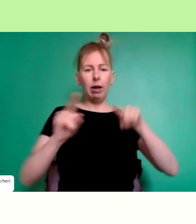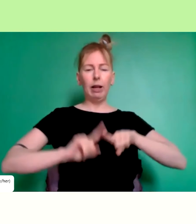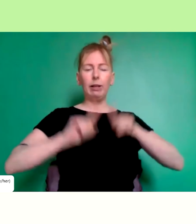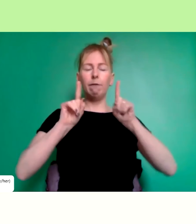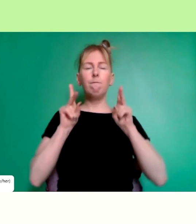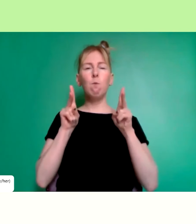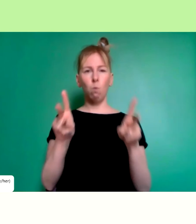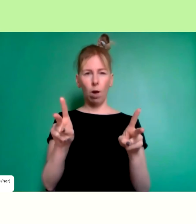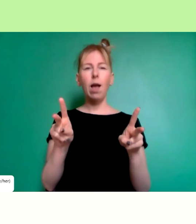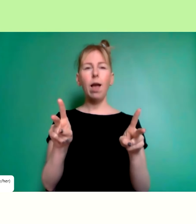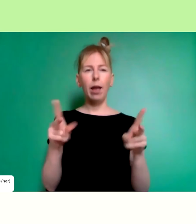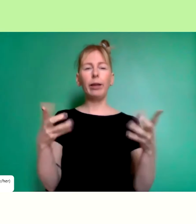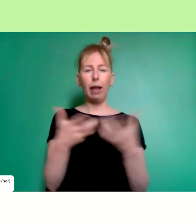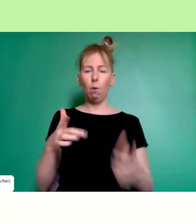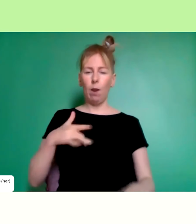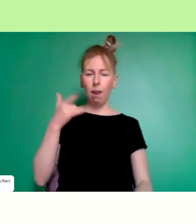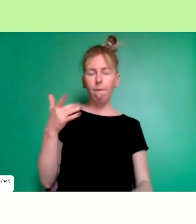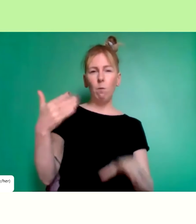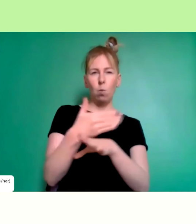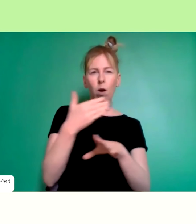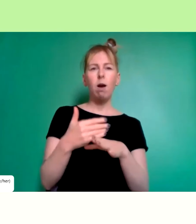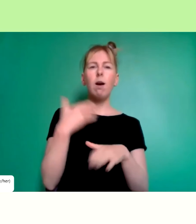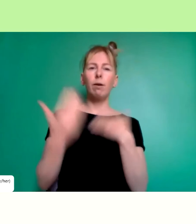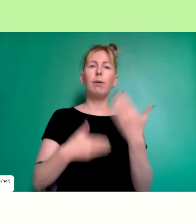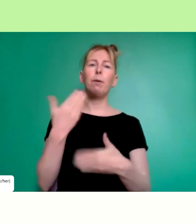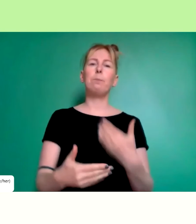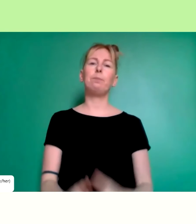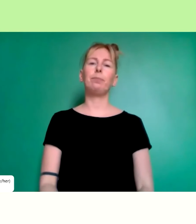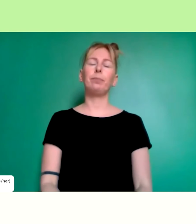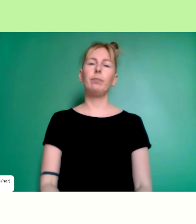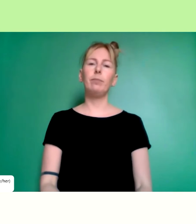ways of living and working. So Jack, thanks for being here today. And I'm just going to